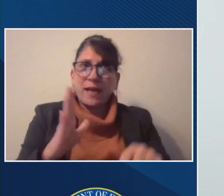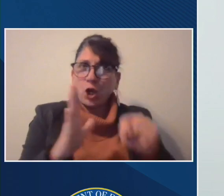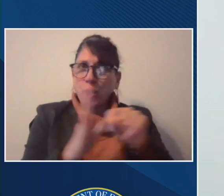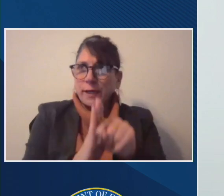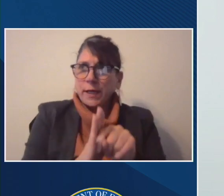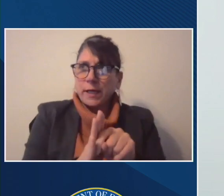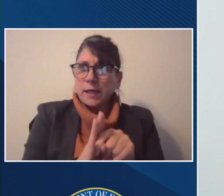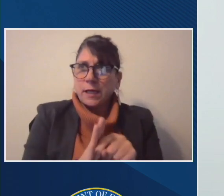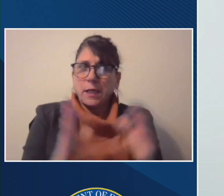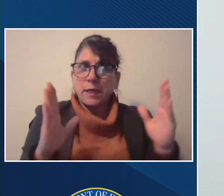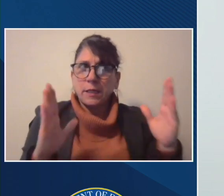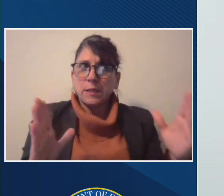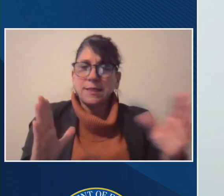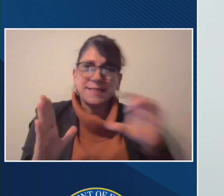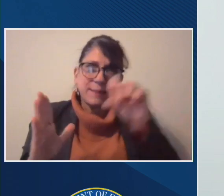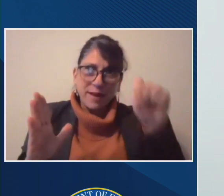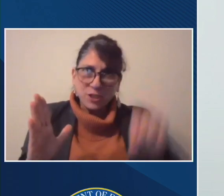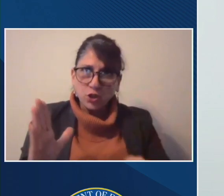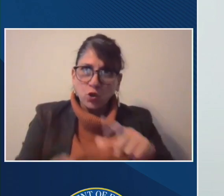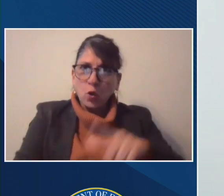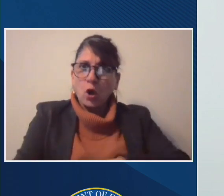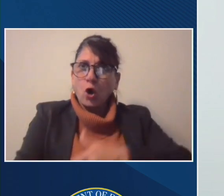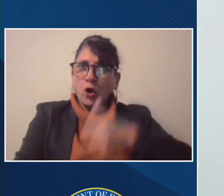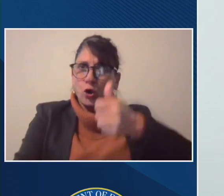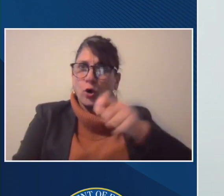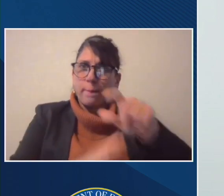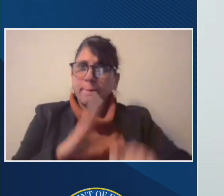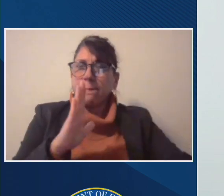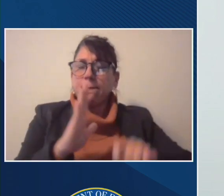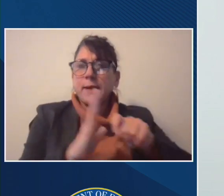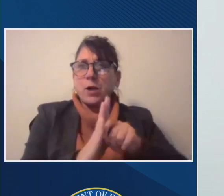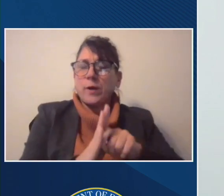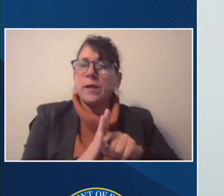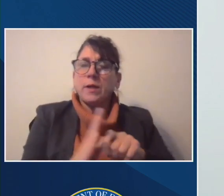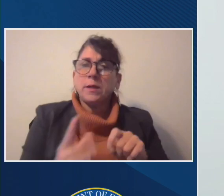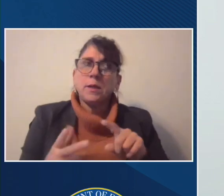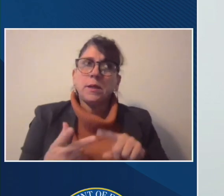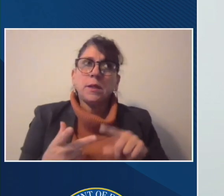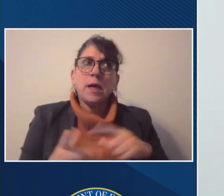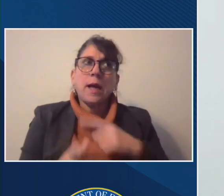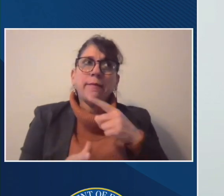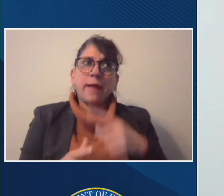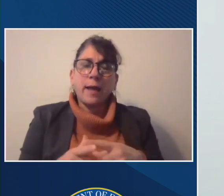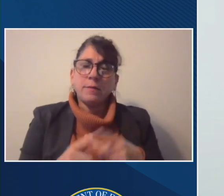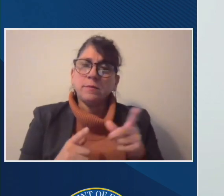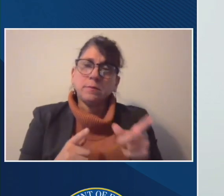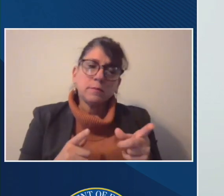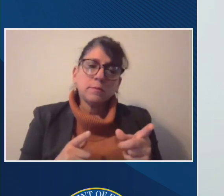term or a longer period. And then and essentially, at least as it